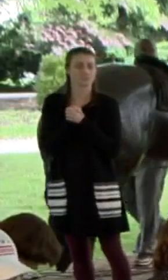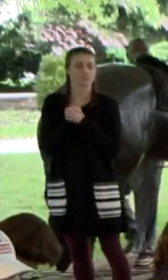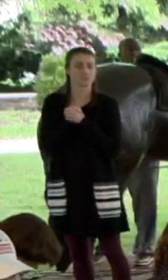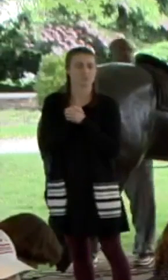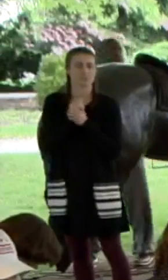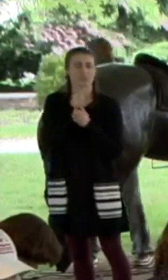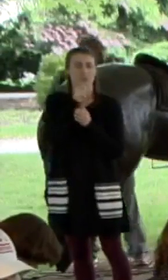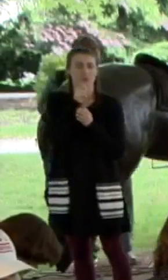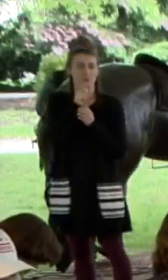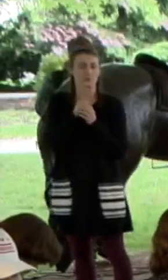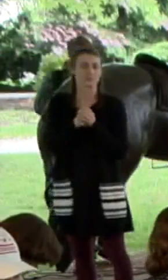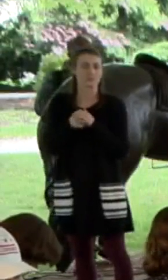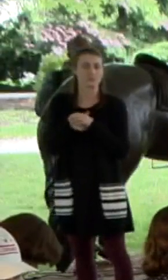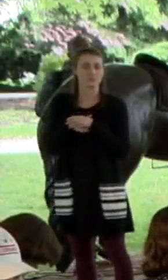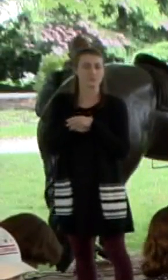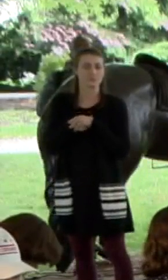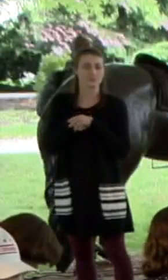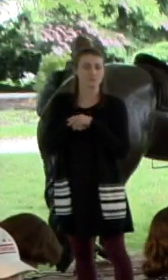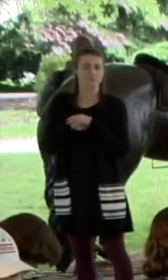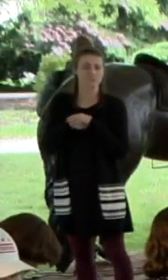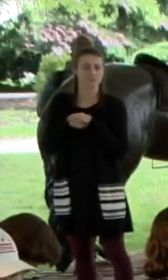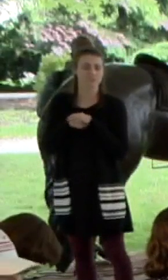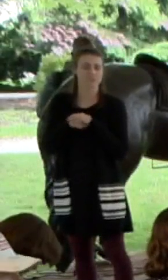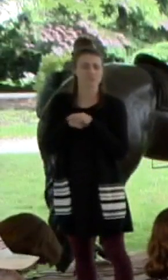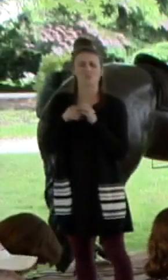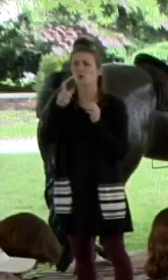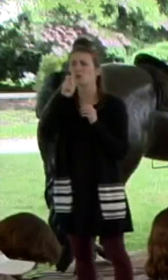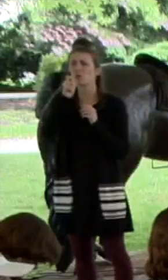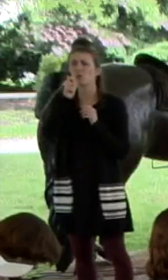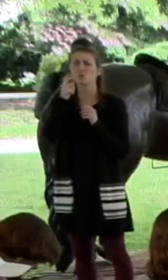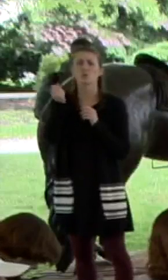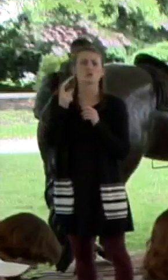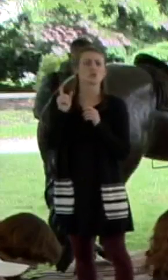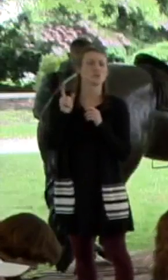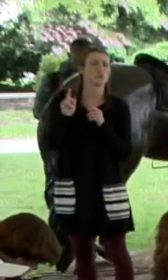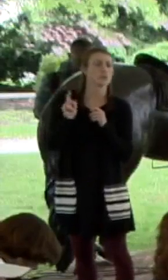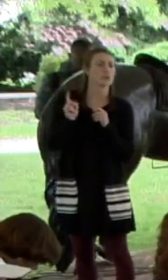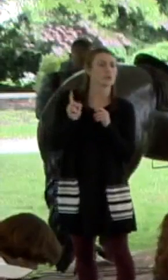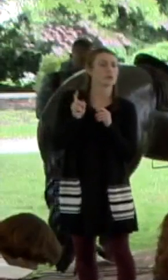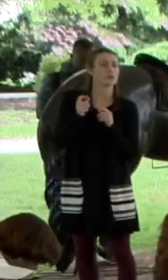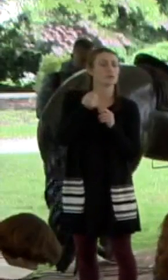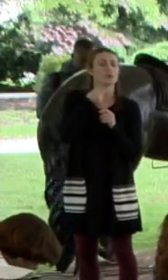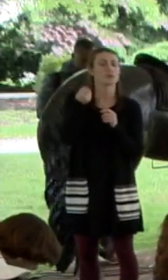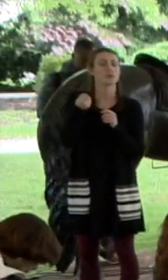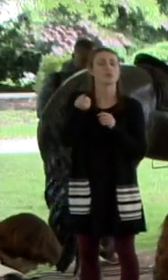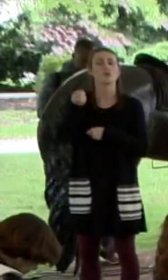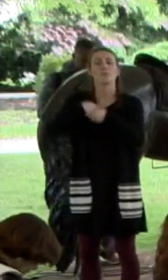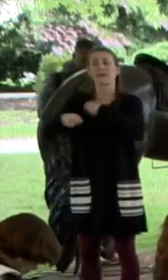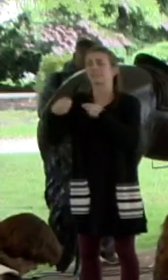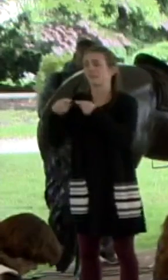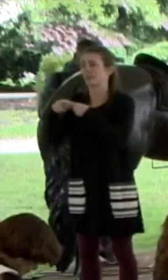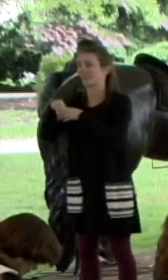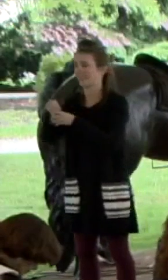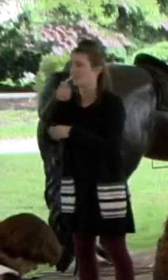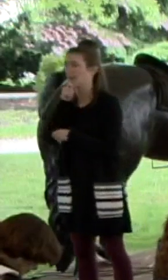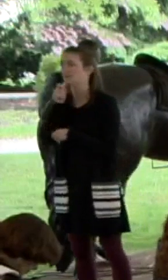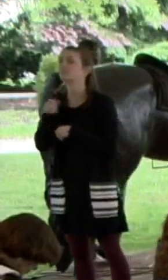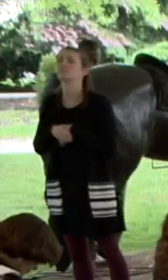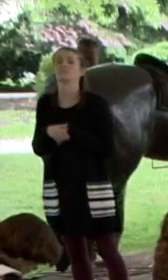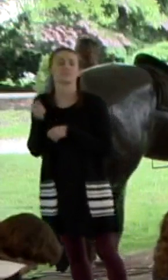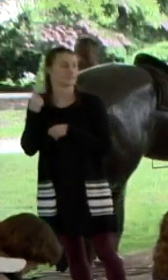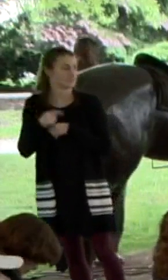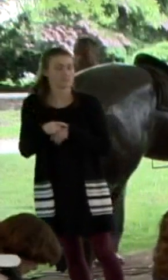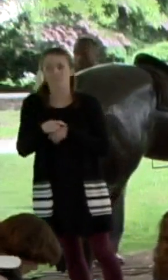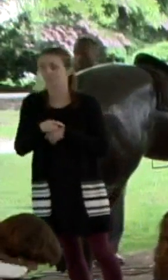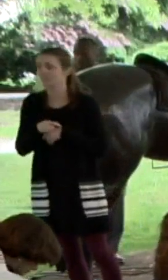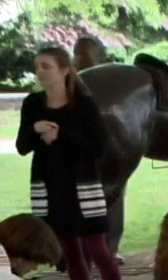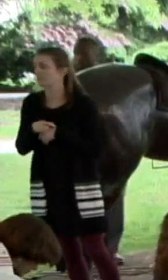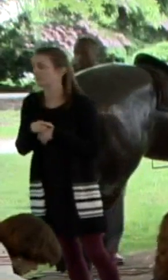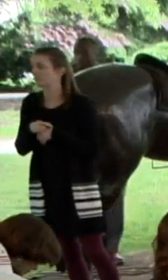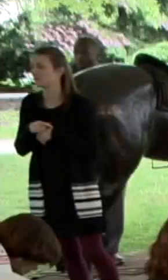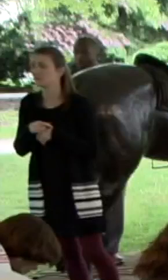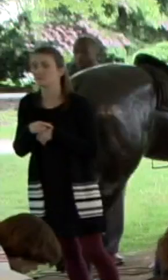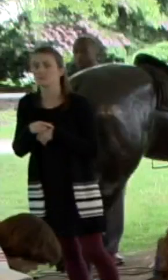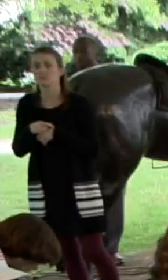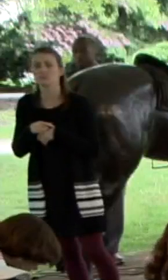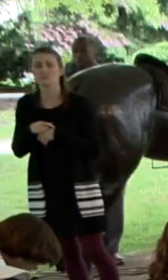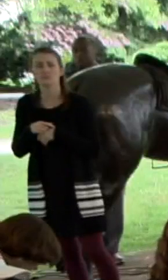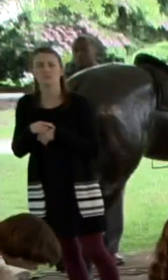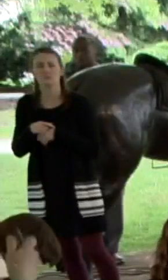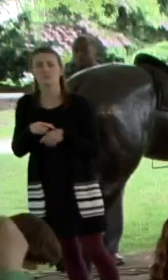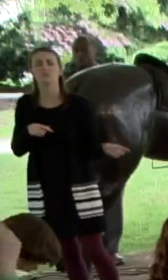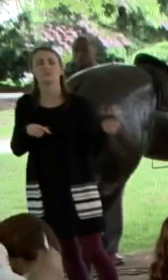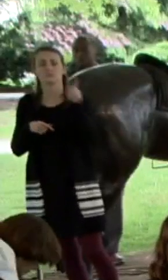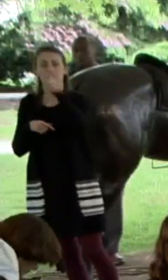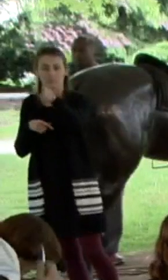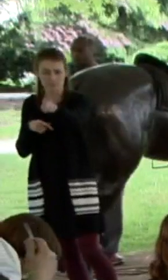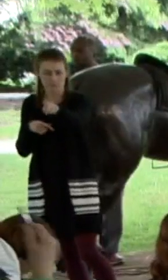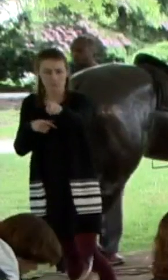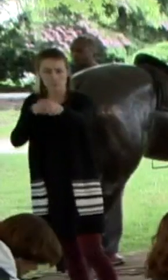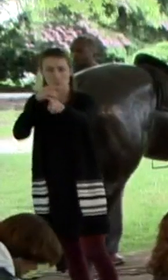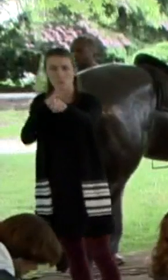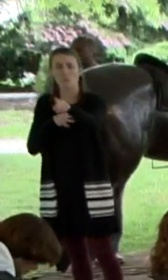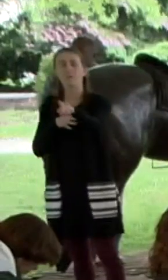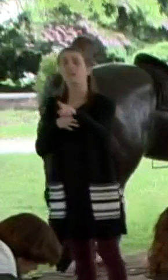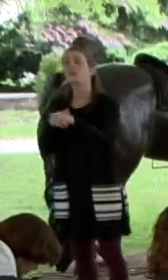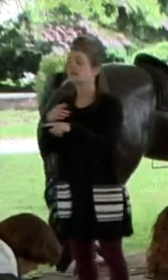HERE?